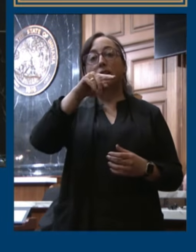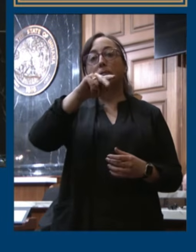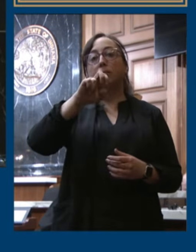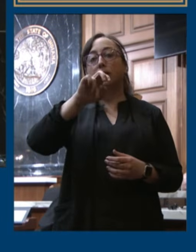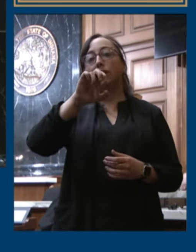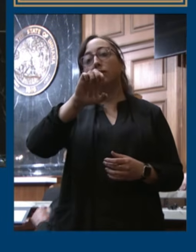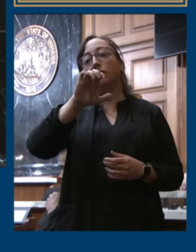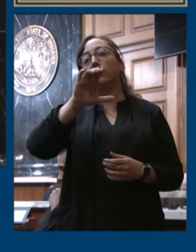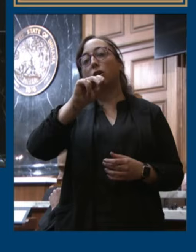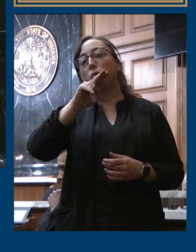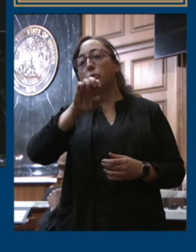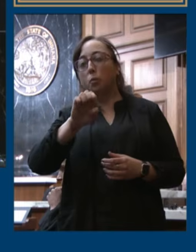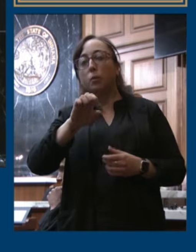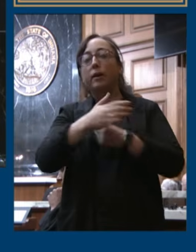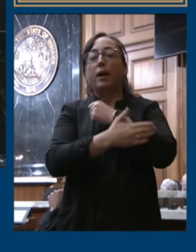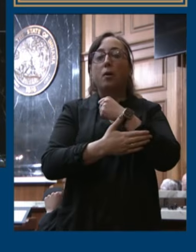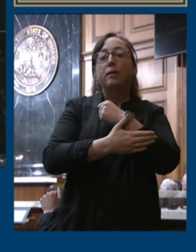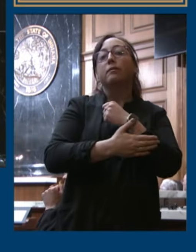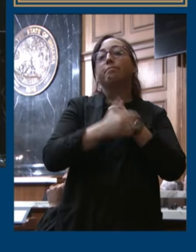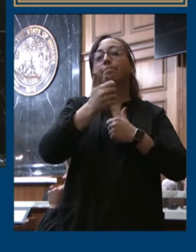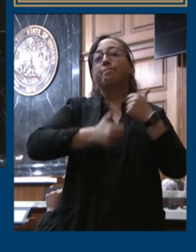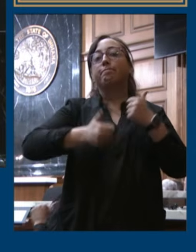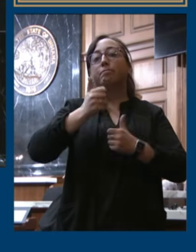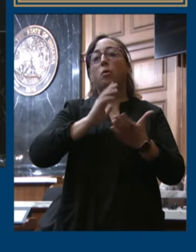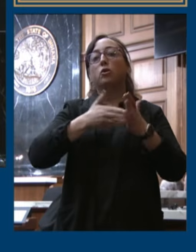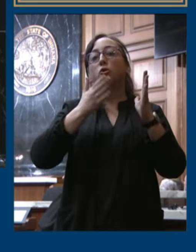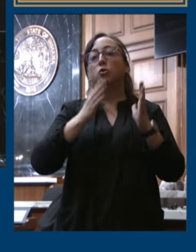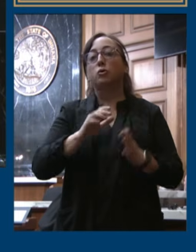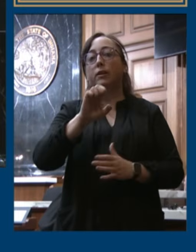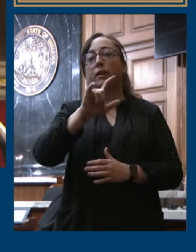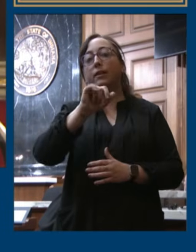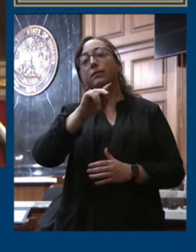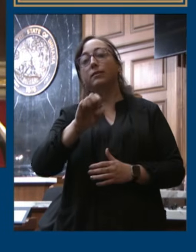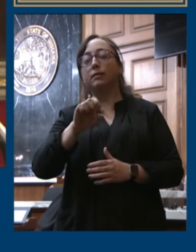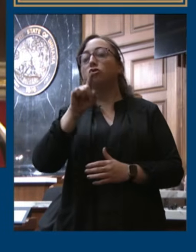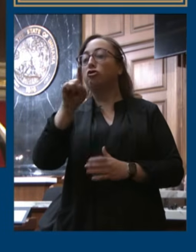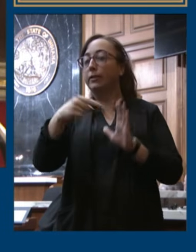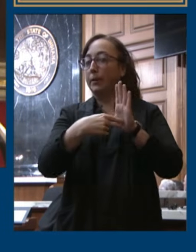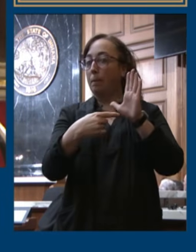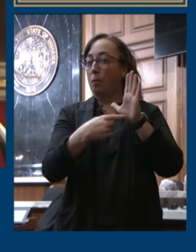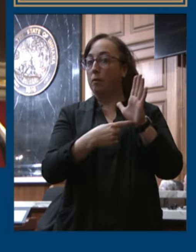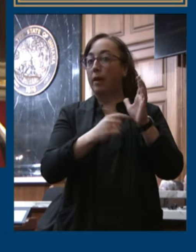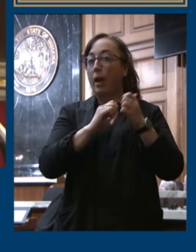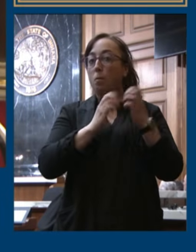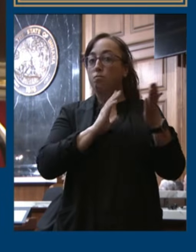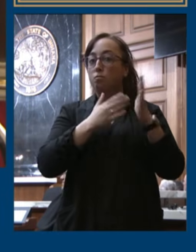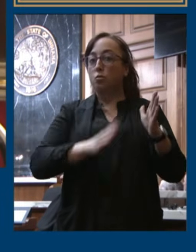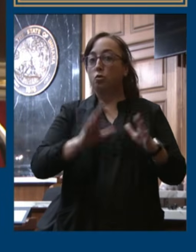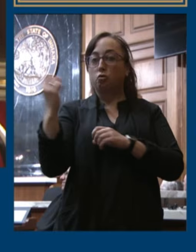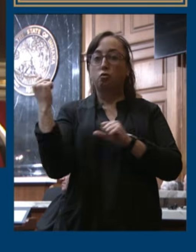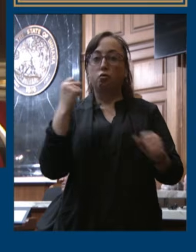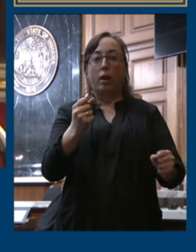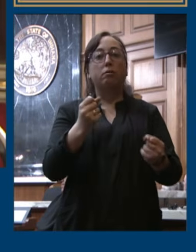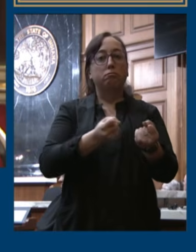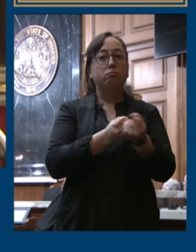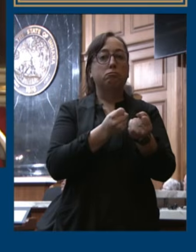PROSECUTOR ELYSE MADIGAN STANDS AS A SHINING EXAMPLE OF HOW PROSECUTORS STRENGTHEN THE COMMUNITIES THEY SERVE.